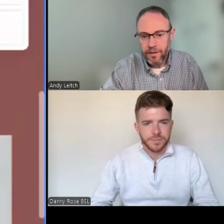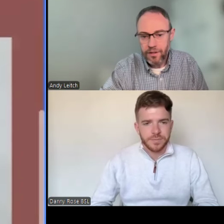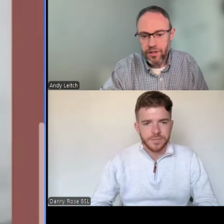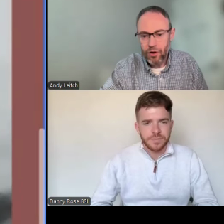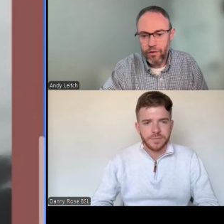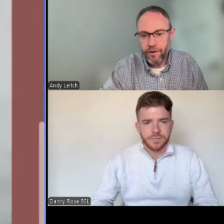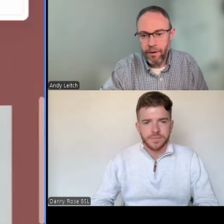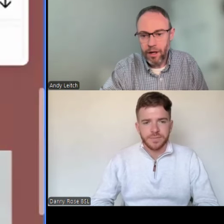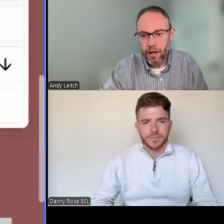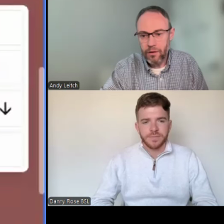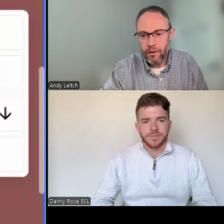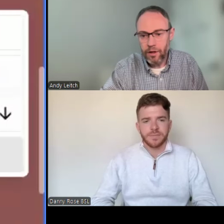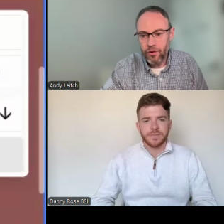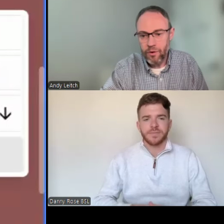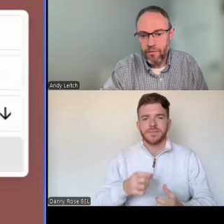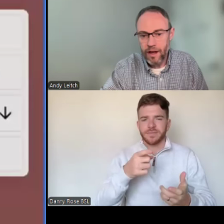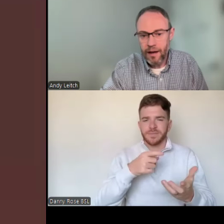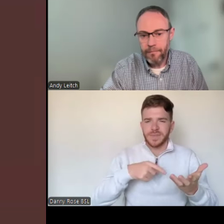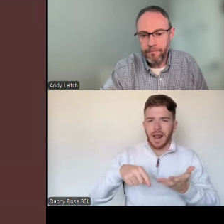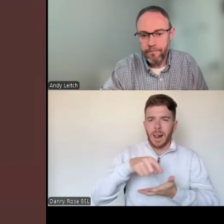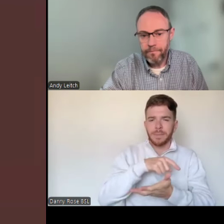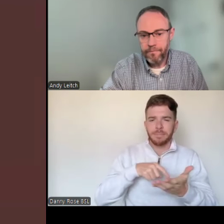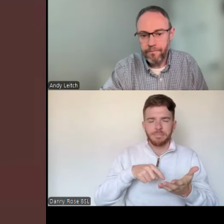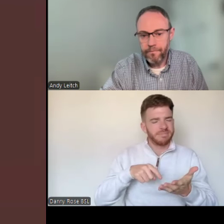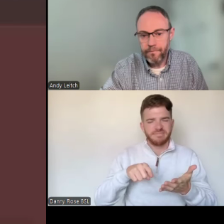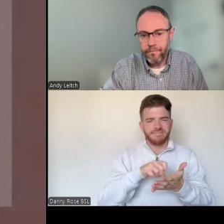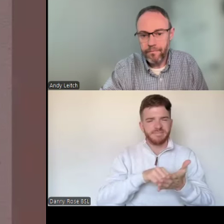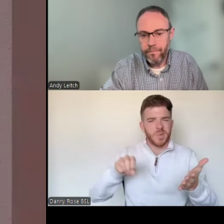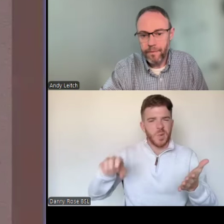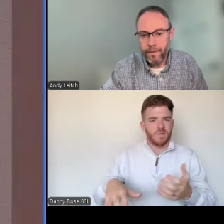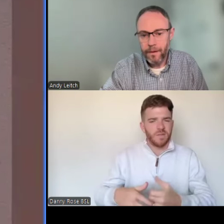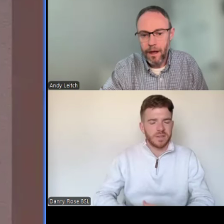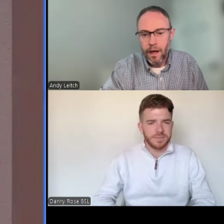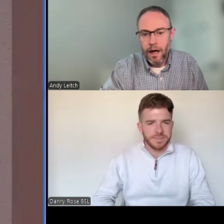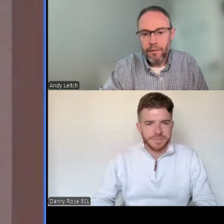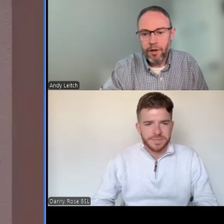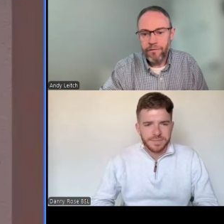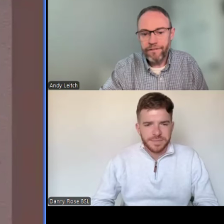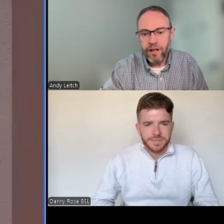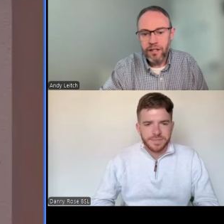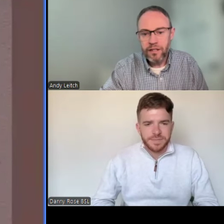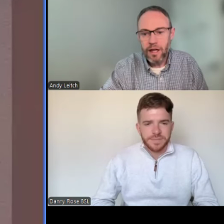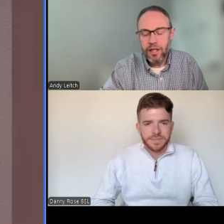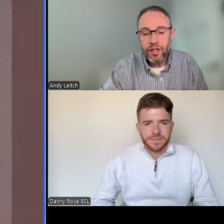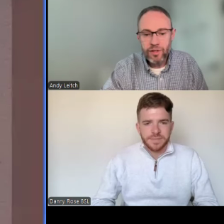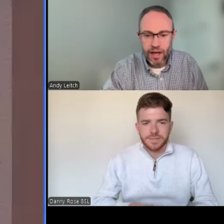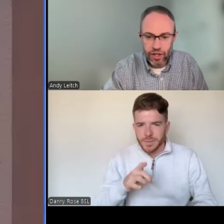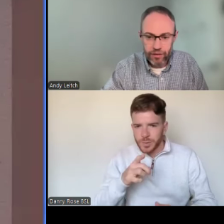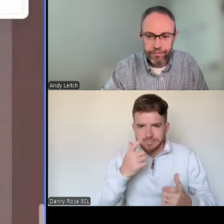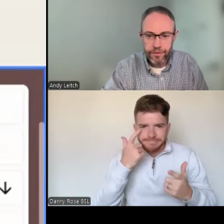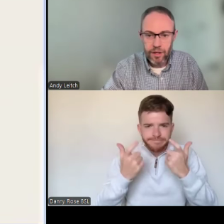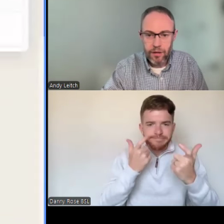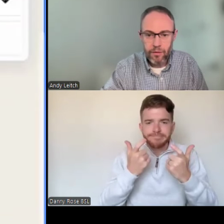There's a discography below. I'm going to remove that. I'm going to find a new section.